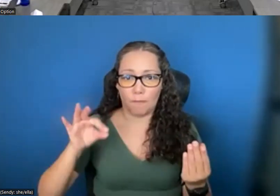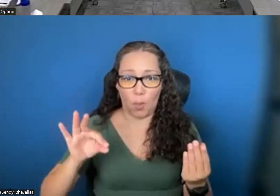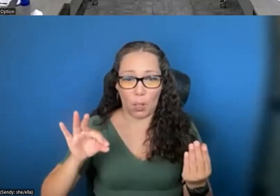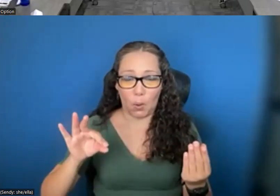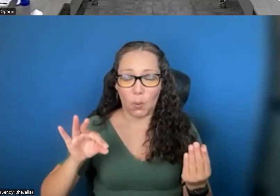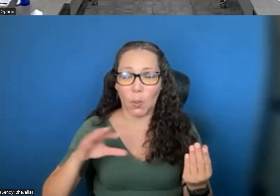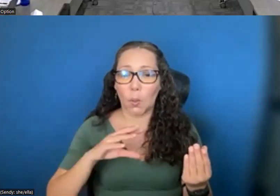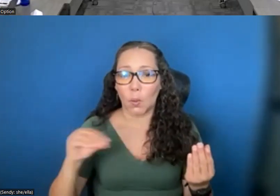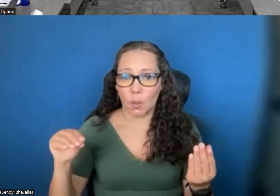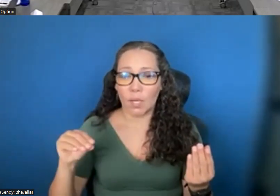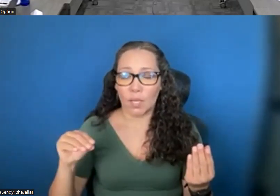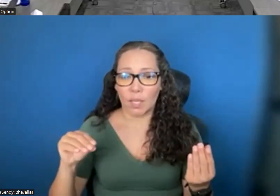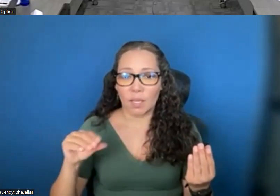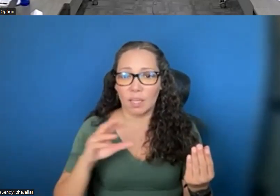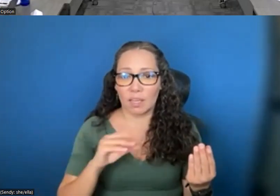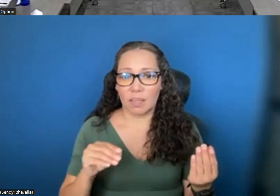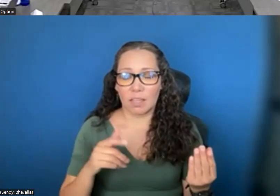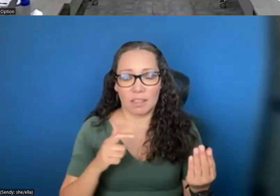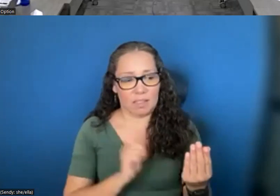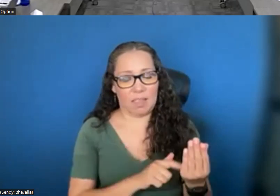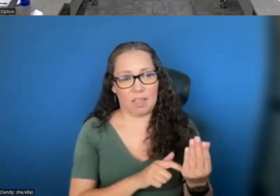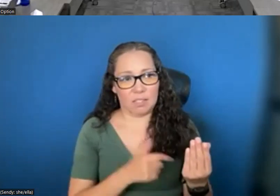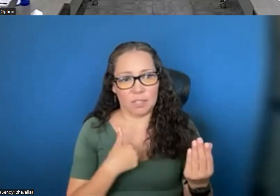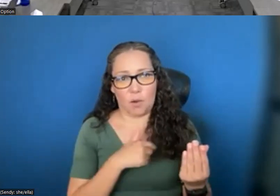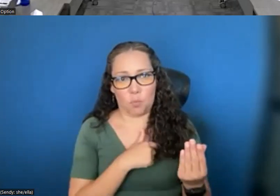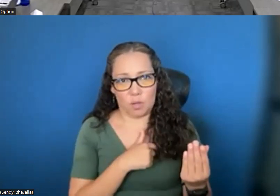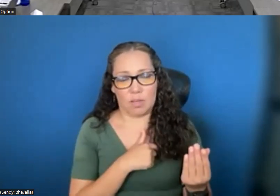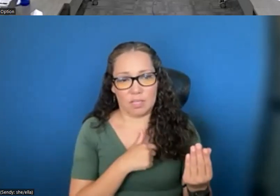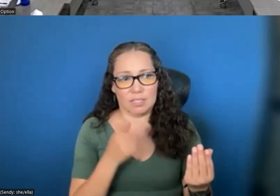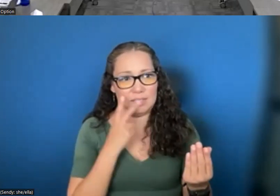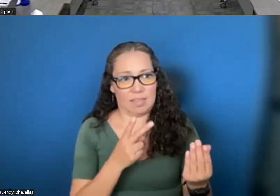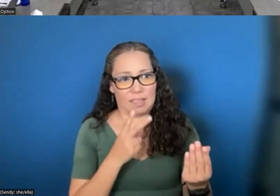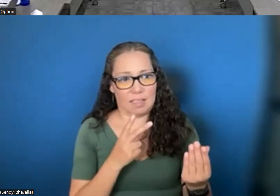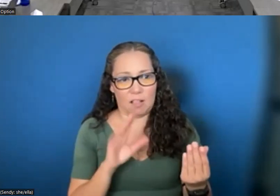of how we're seeing in a in a broad way how the three efforts tie together but we are going to try